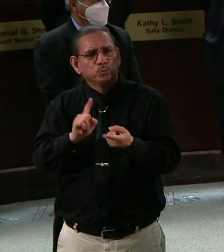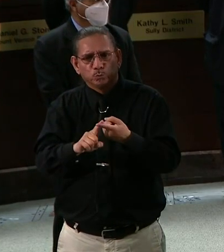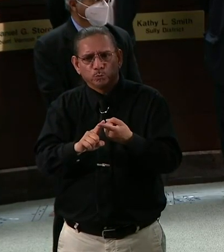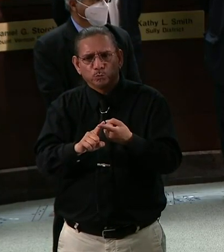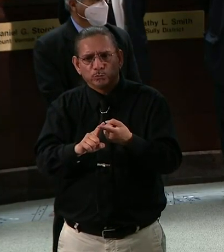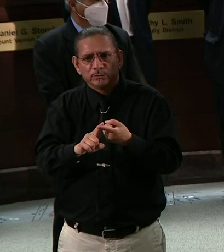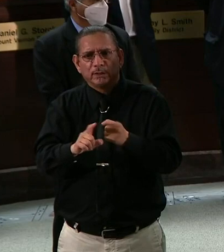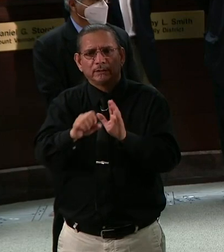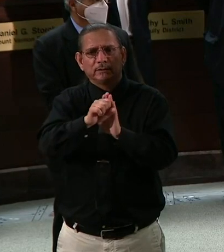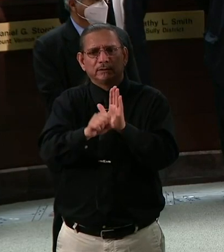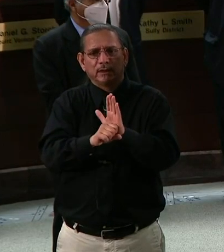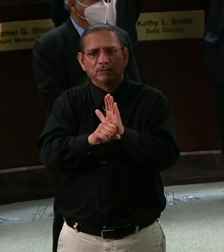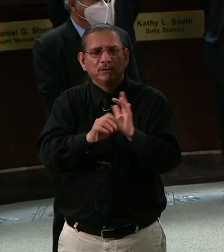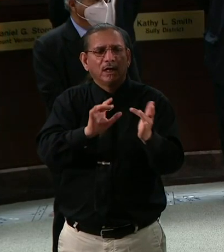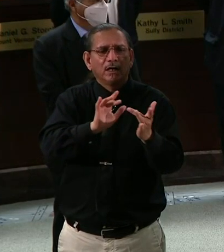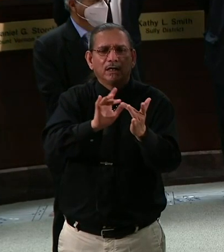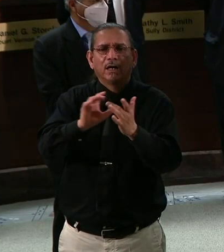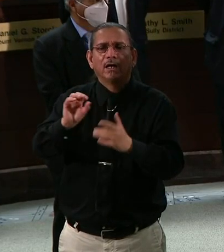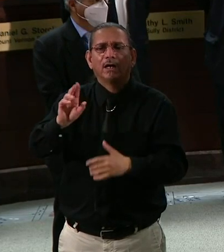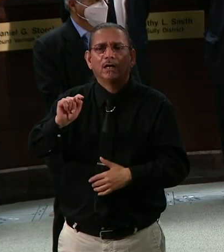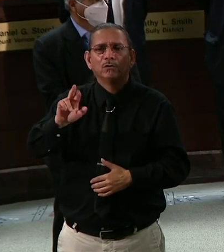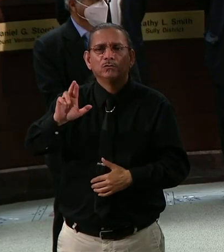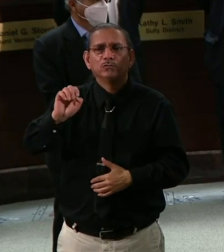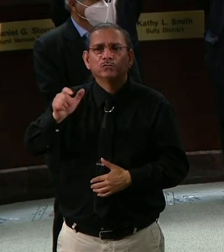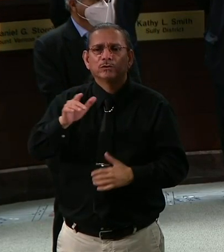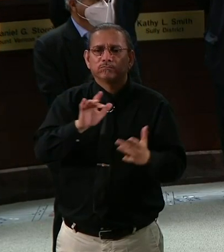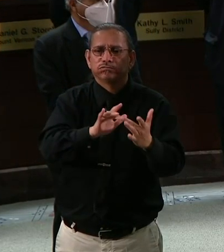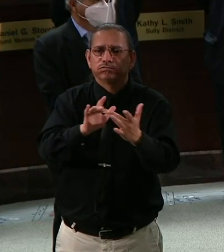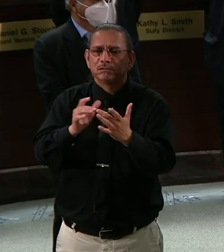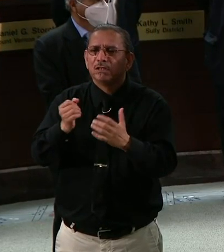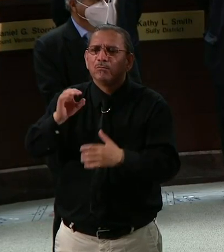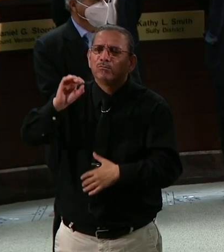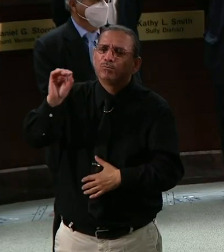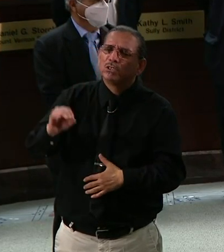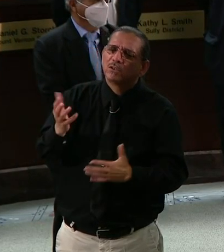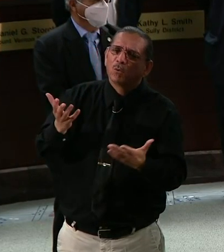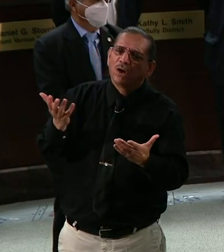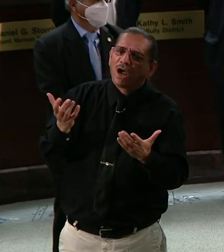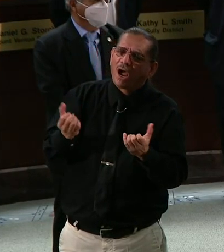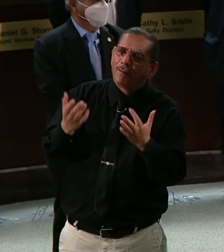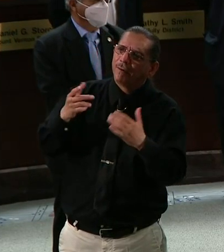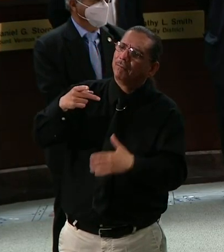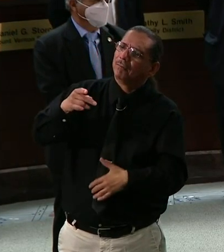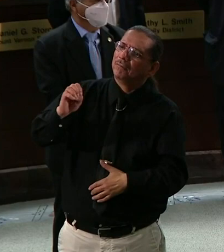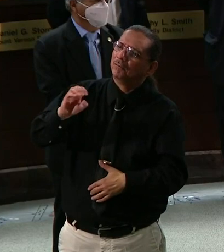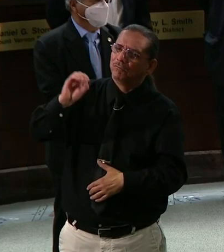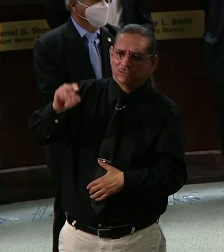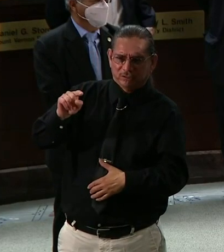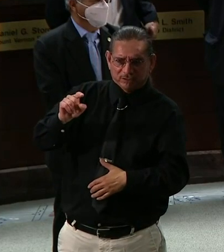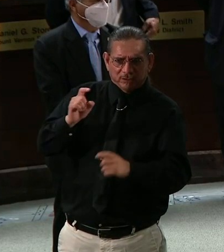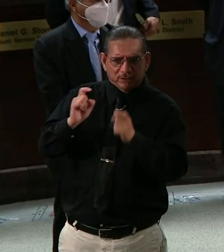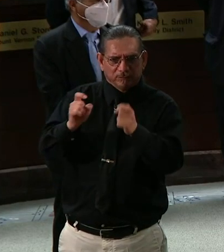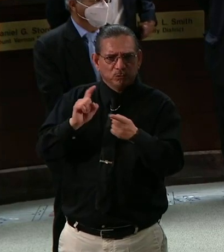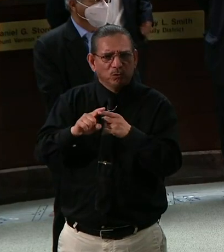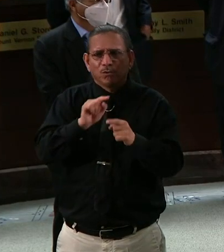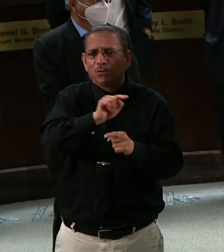INCOME COMMUNITIES AT THE STATE ORDINATING OUTREACH FOR- AND WHAT PERCENTAGE IF THERE'S A